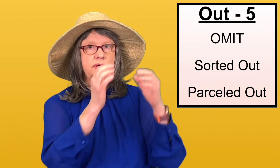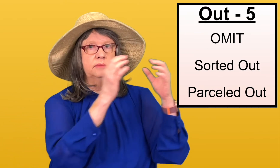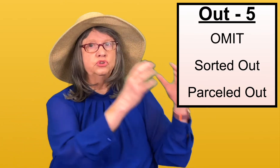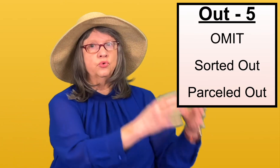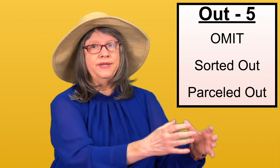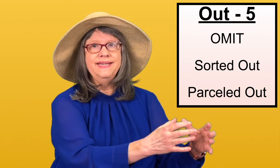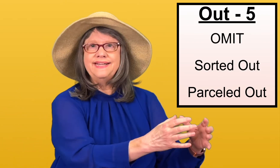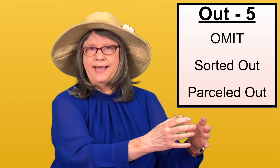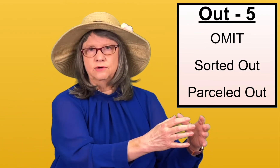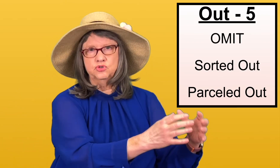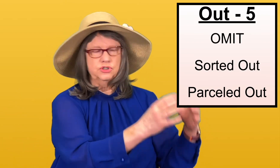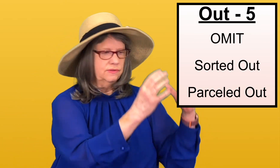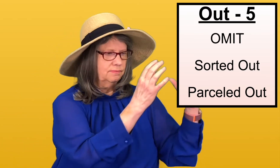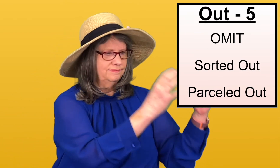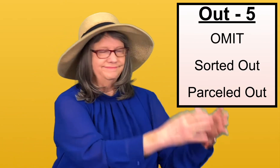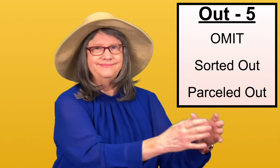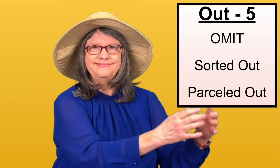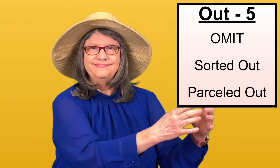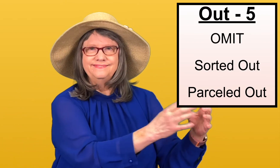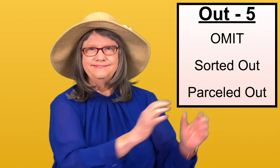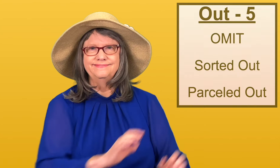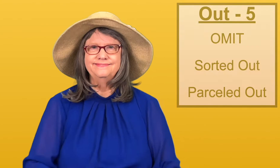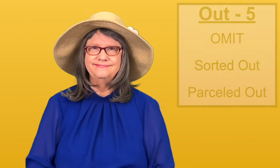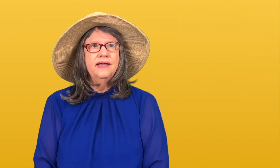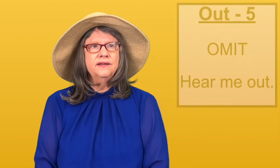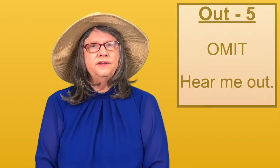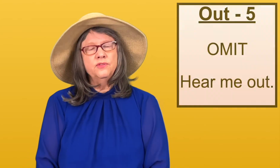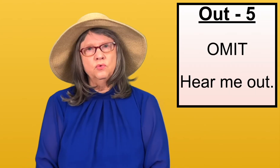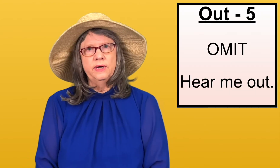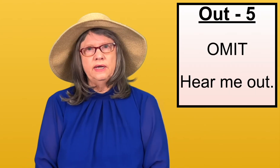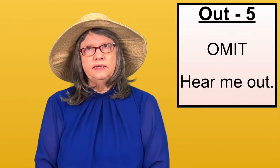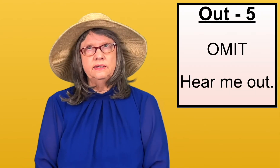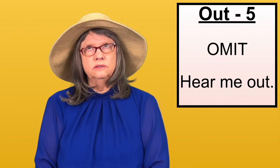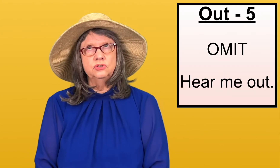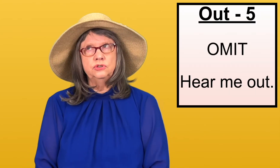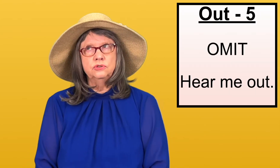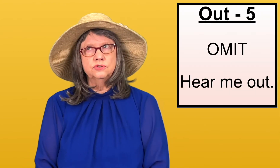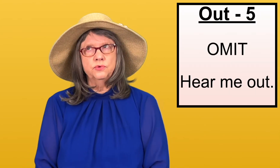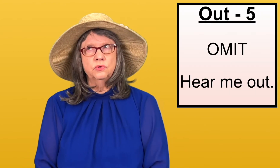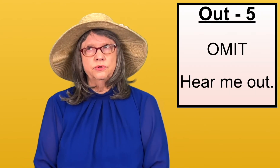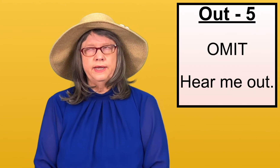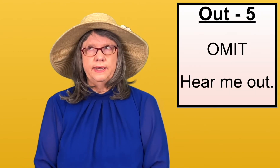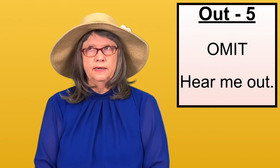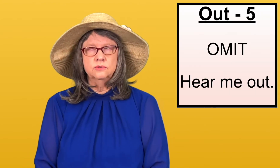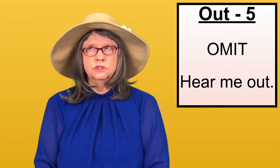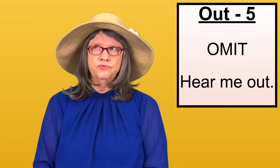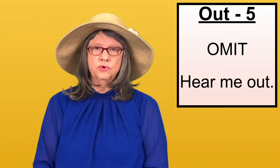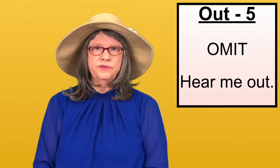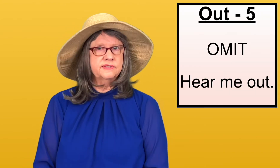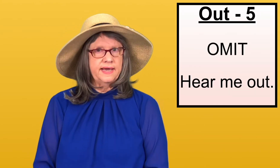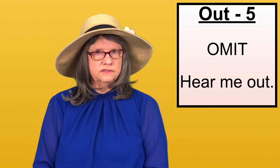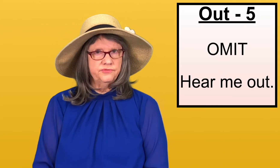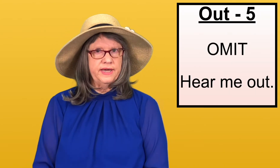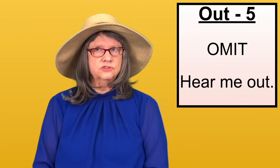I'm sorting it out. And another way English uses the word "out" for the satisfaction